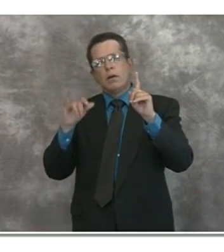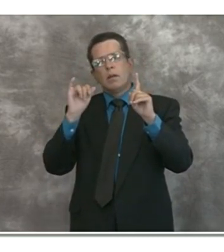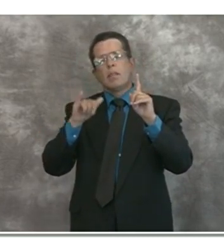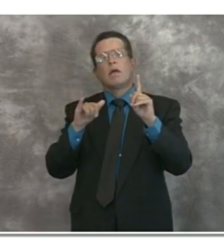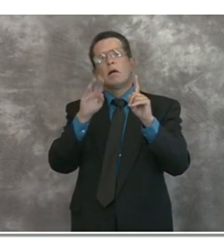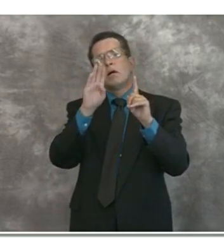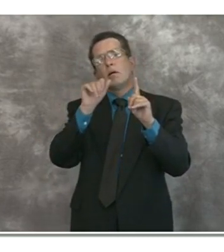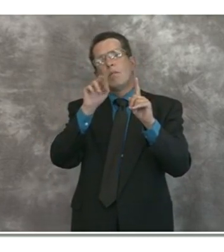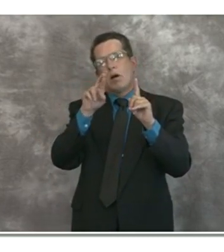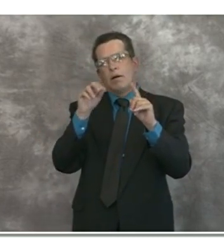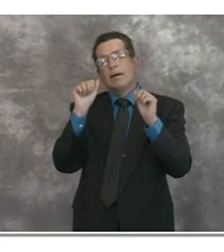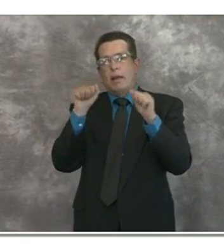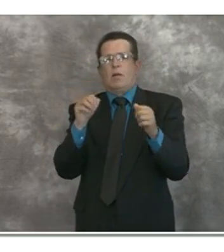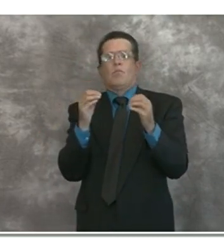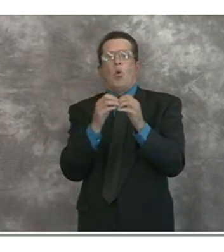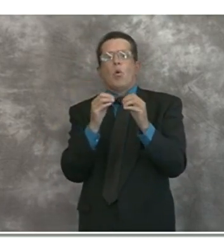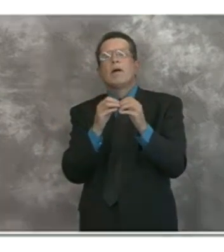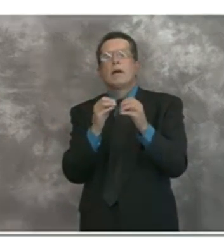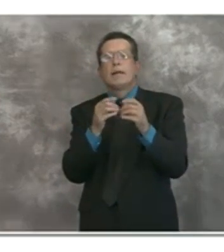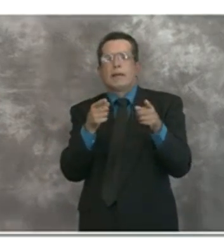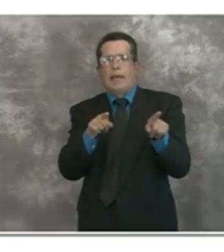WHERE WE HAVE PETE BUT THE